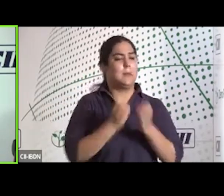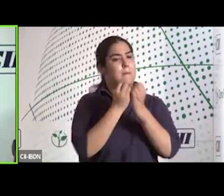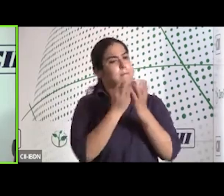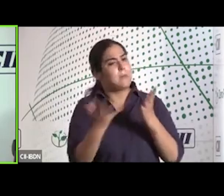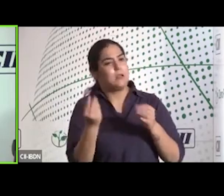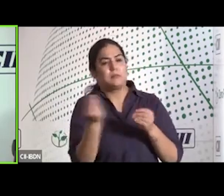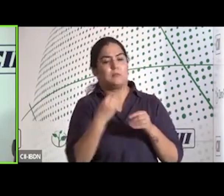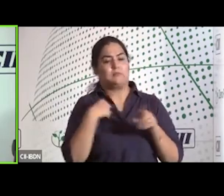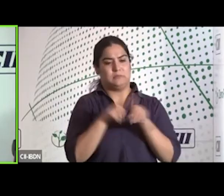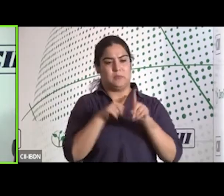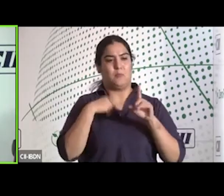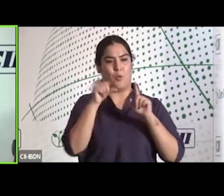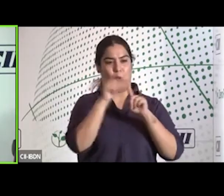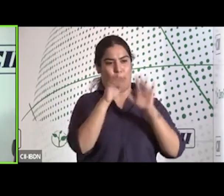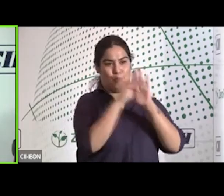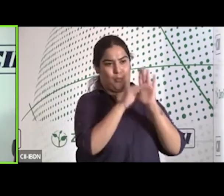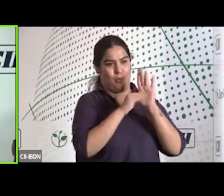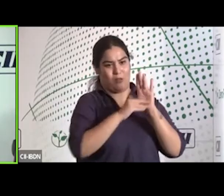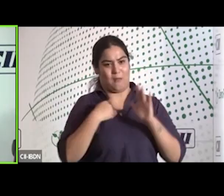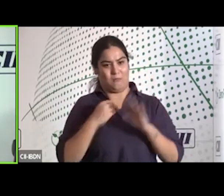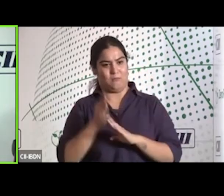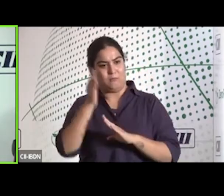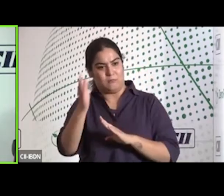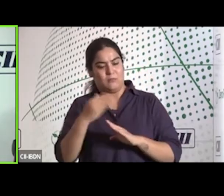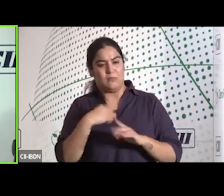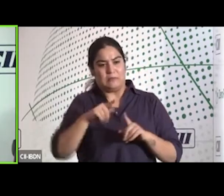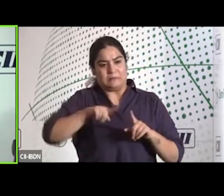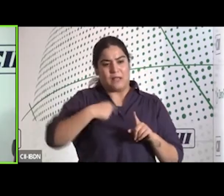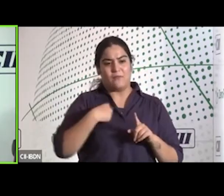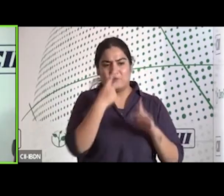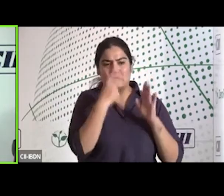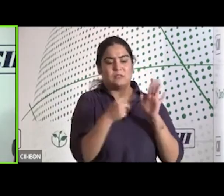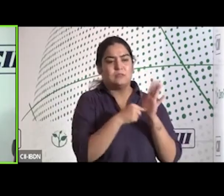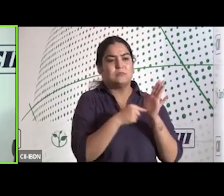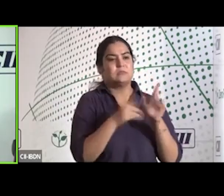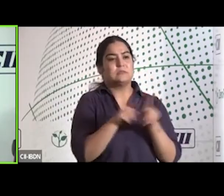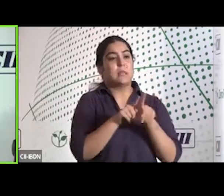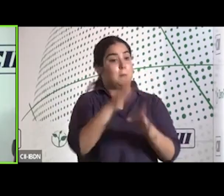program level challenges that we have for the disability space.